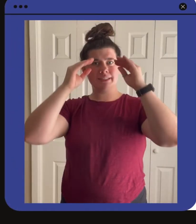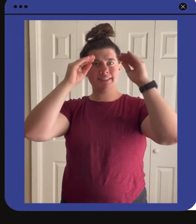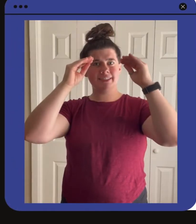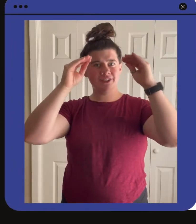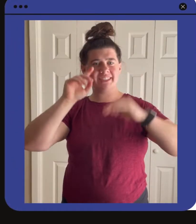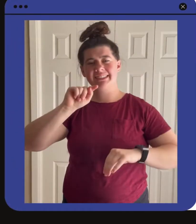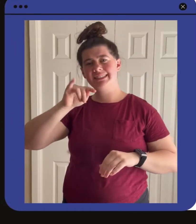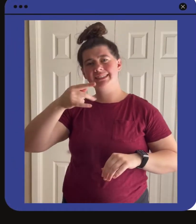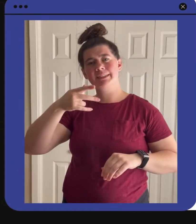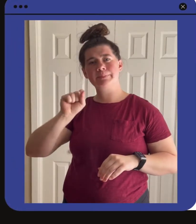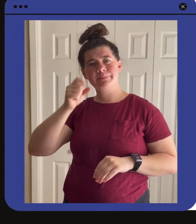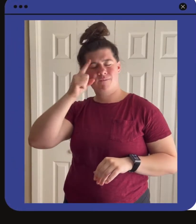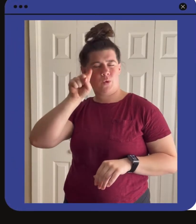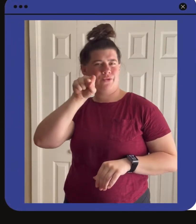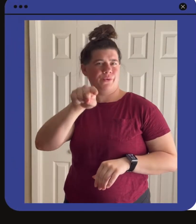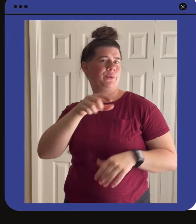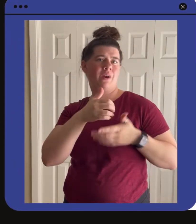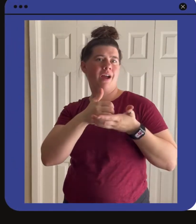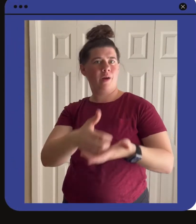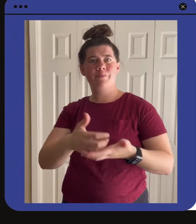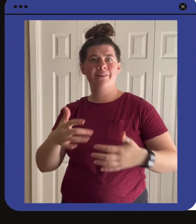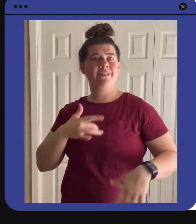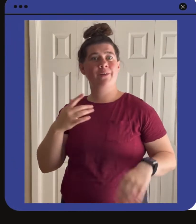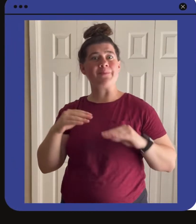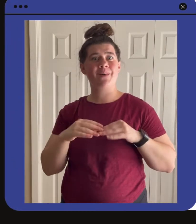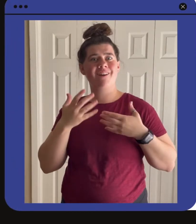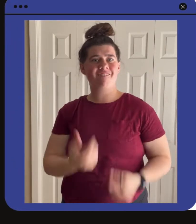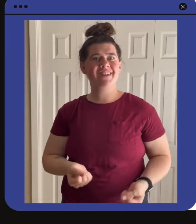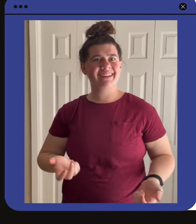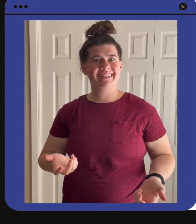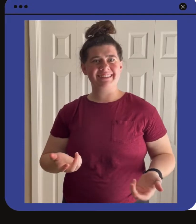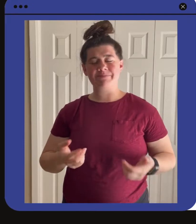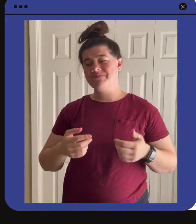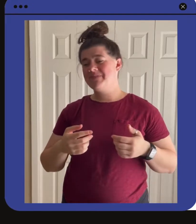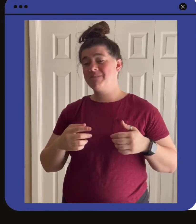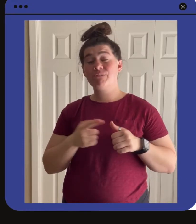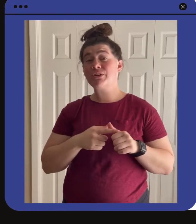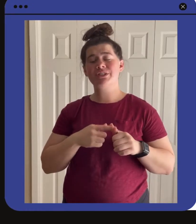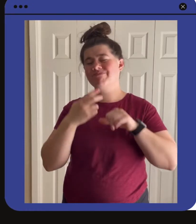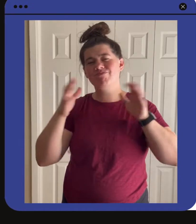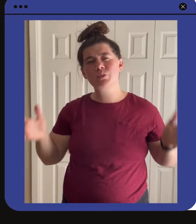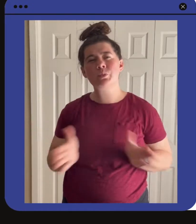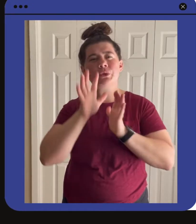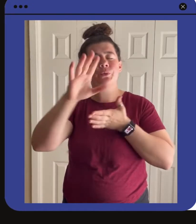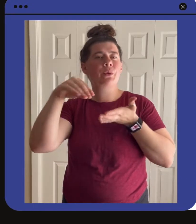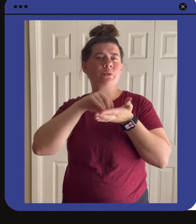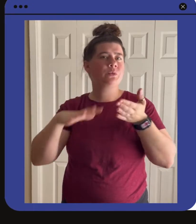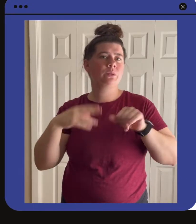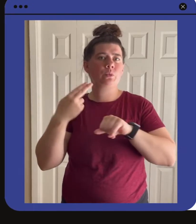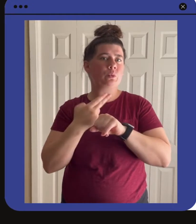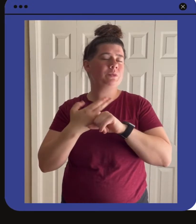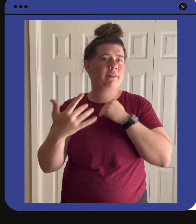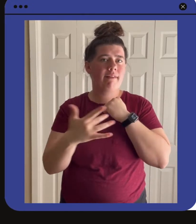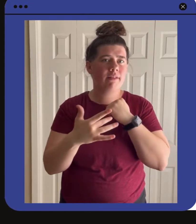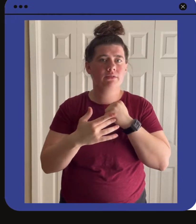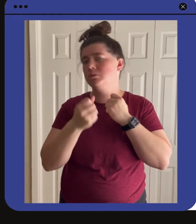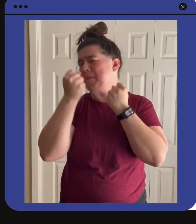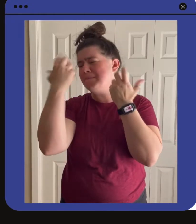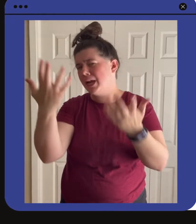now, some teaching tips for you, To help you feel more confident. First please encourage technology. Use